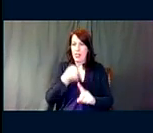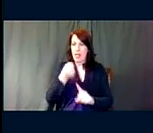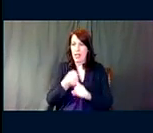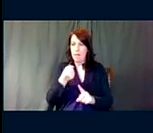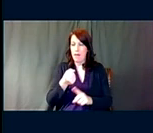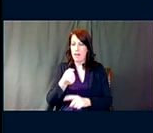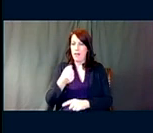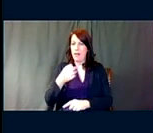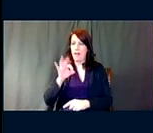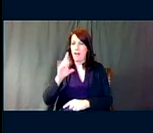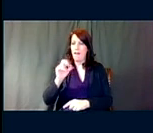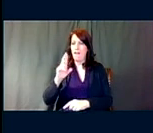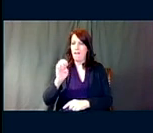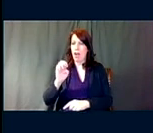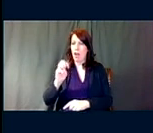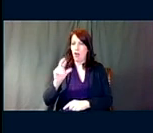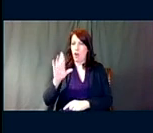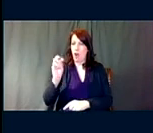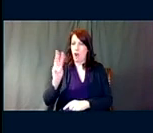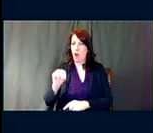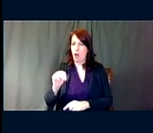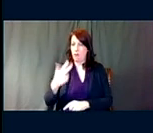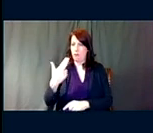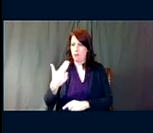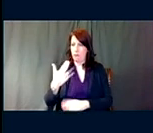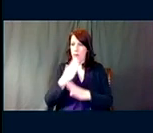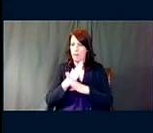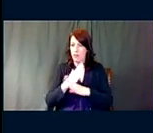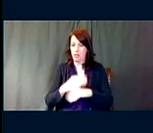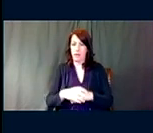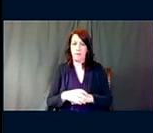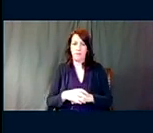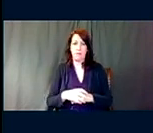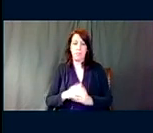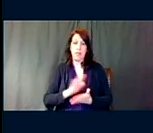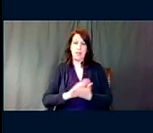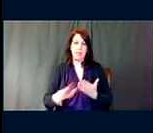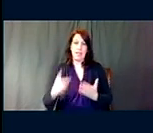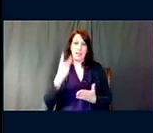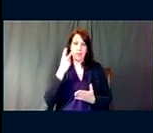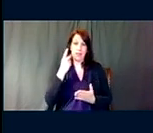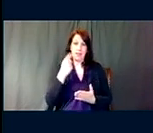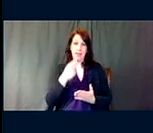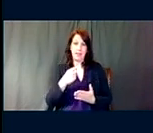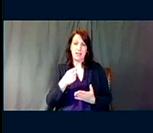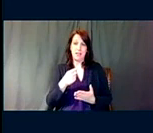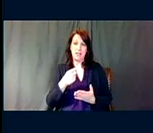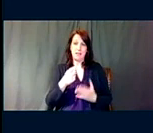CONTROL POLICIES AS THEY IMPACT FIREARM VIOLENCE PREVENTION.